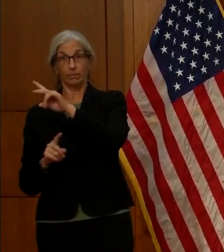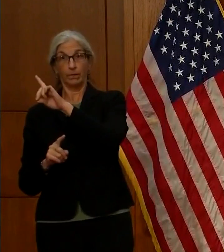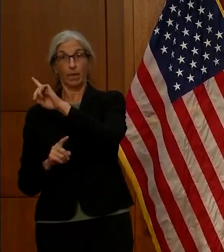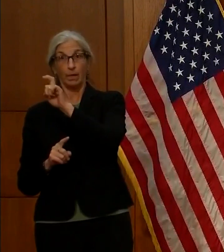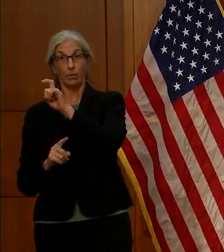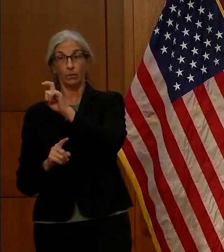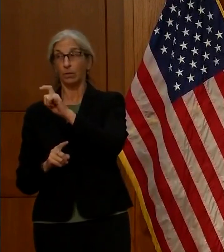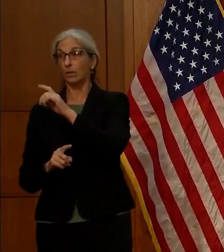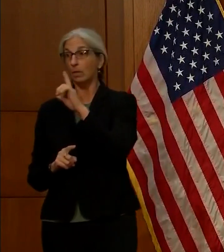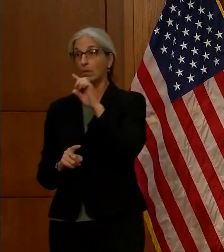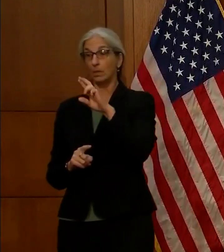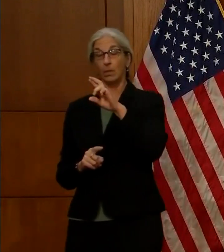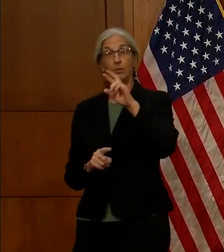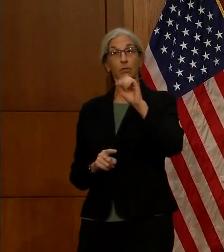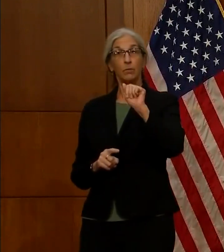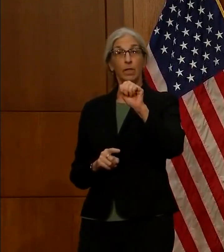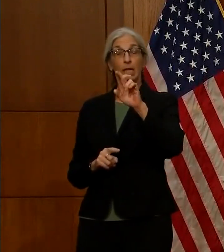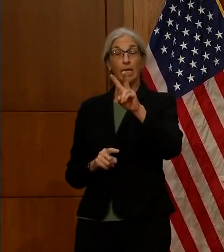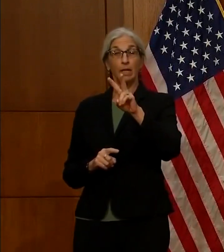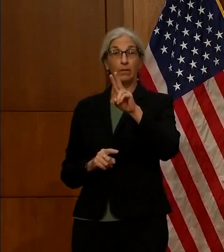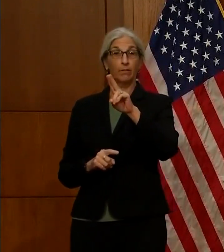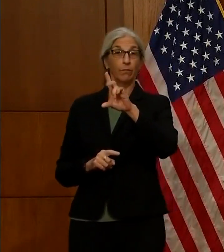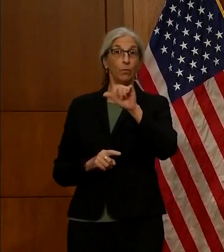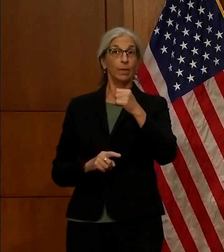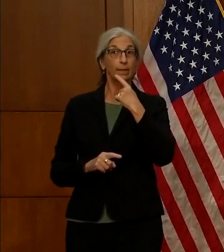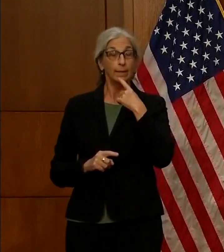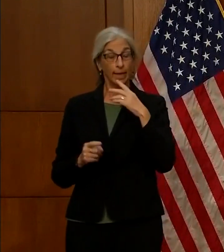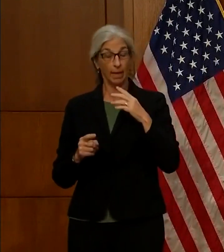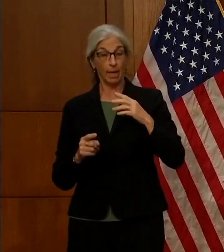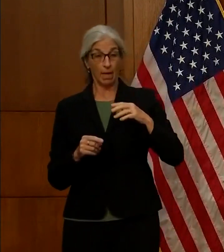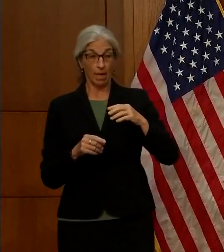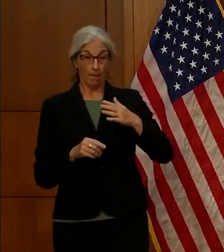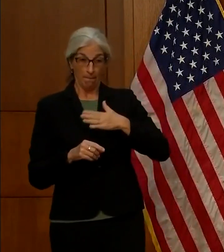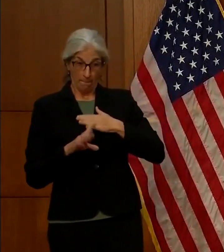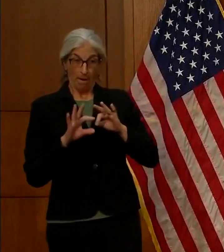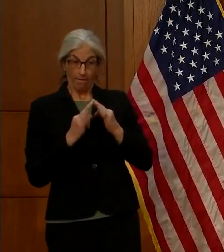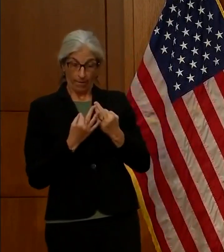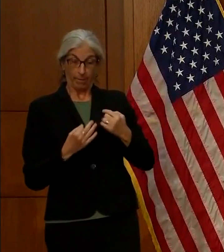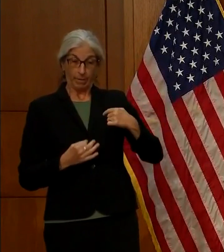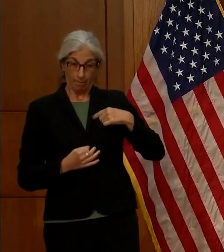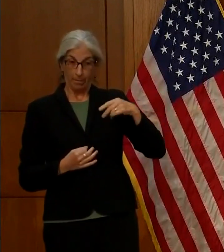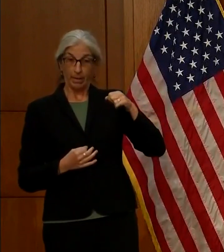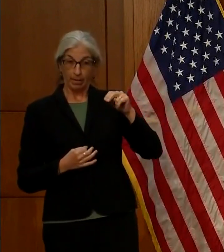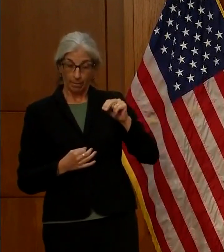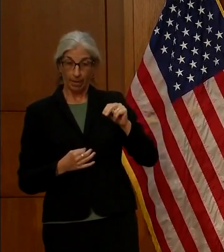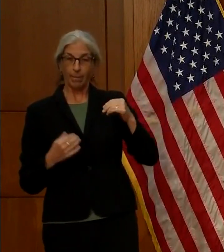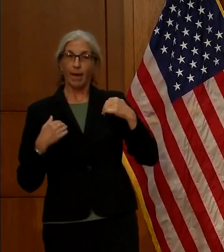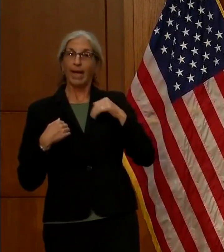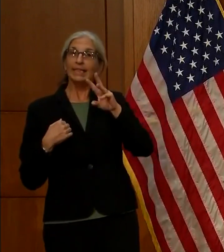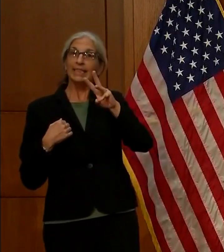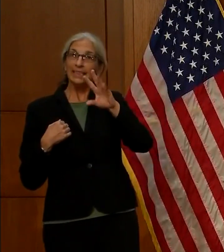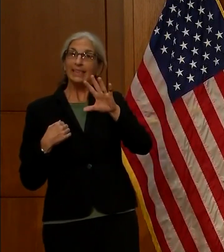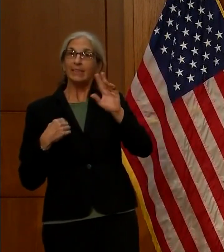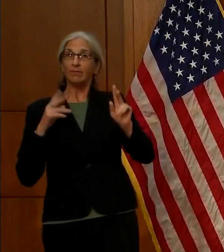DIAGNOSES AS DR VELEZ SAID SIXTY FIVE PEOPLE IN CLOSE